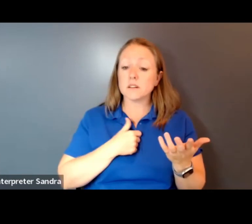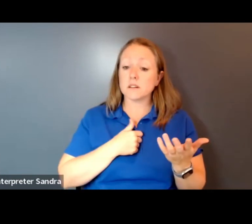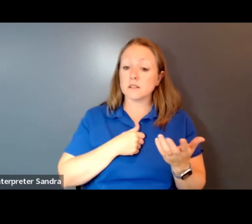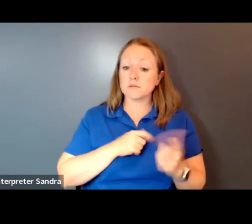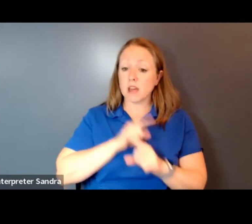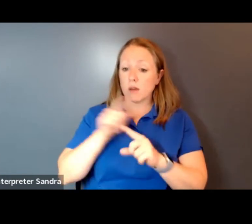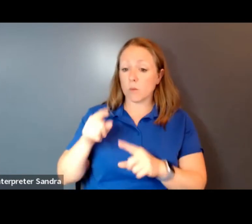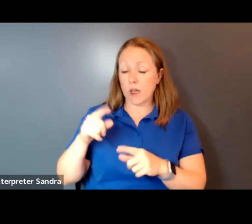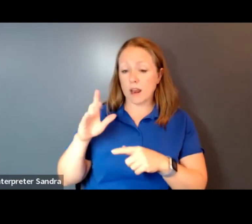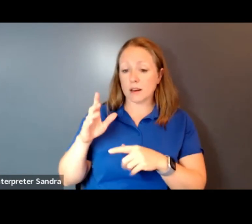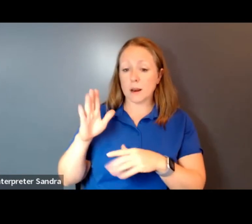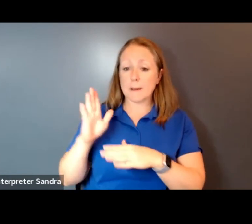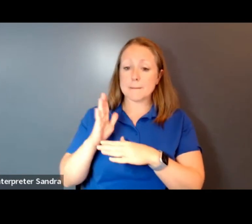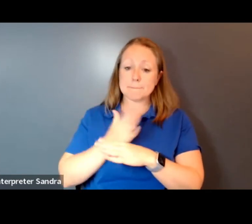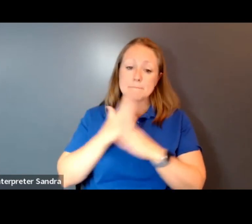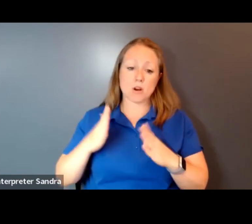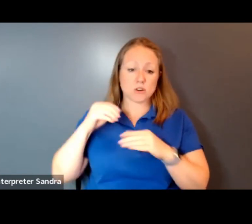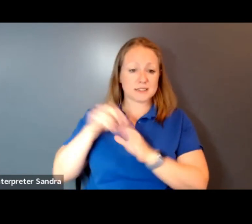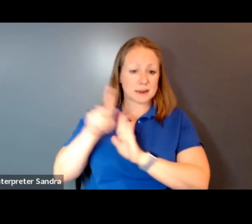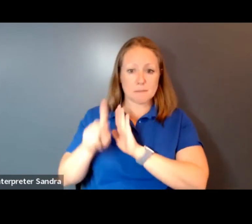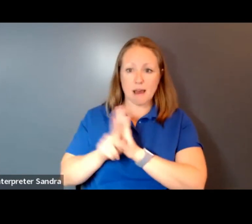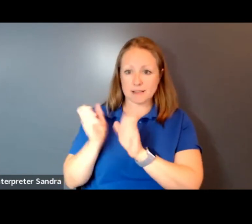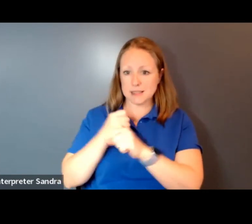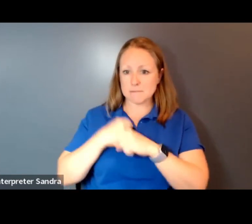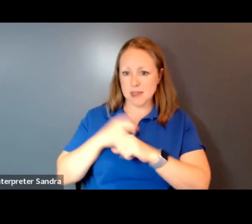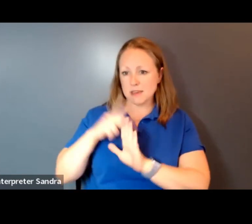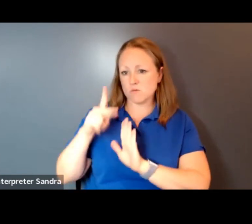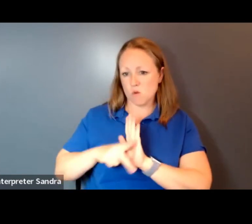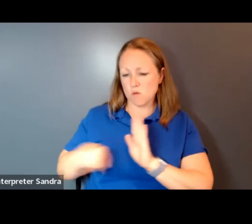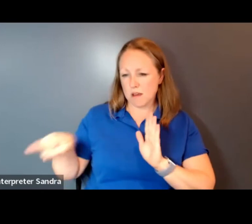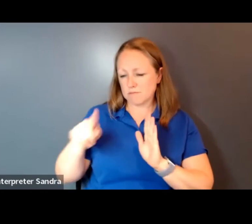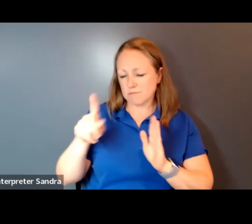Policymaking program. I think a lot of people probably know what that is. Colleen Wick here in